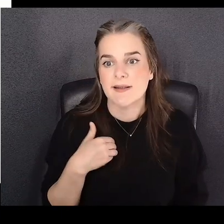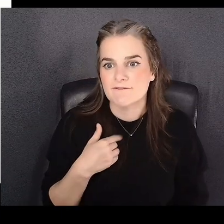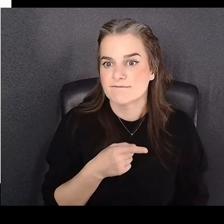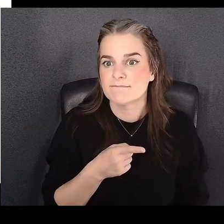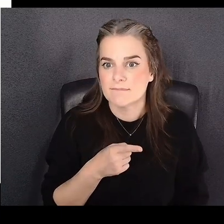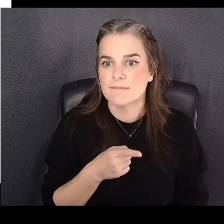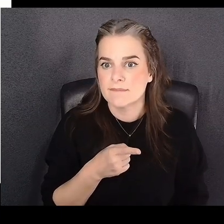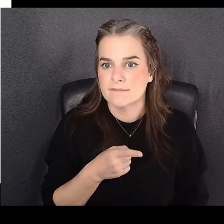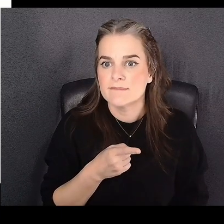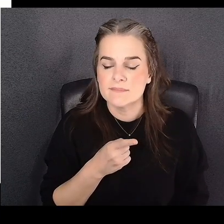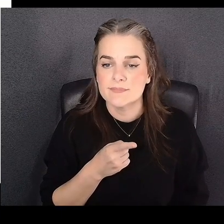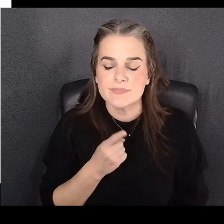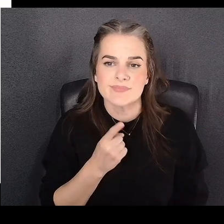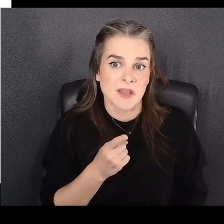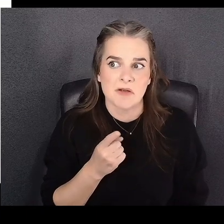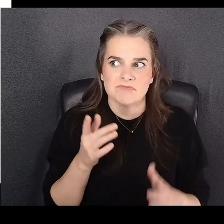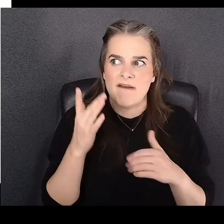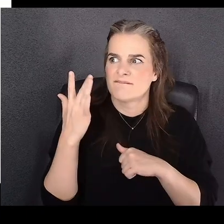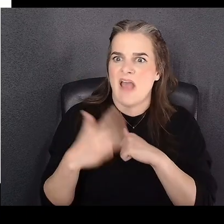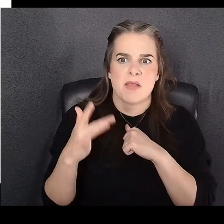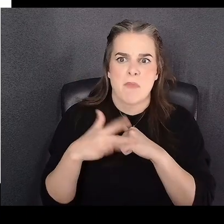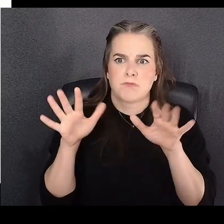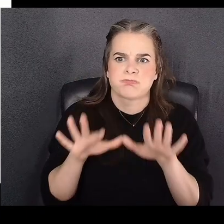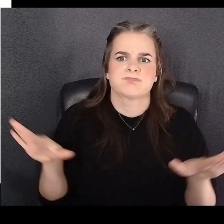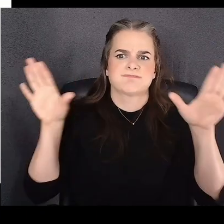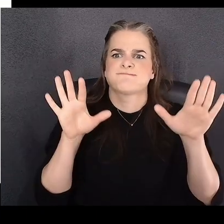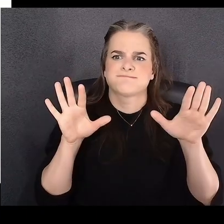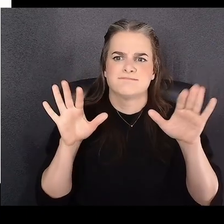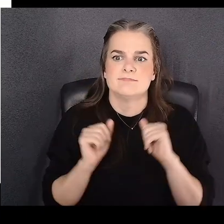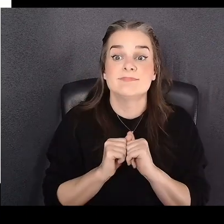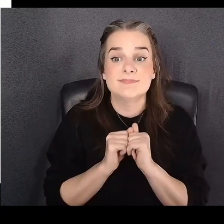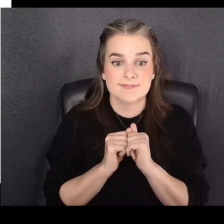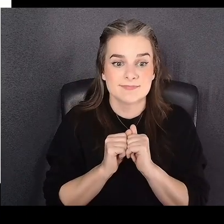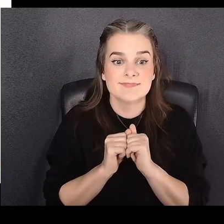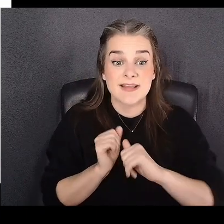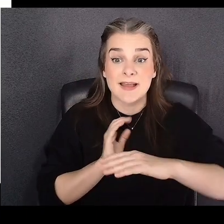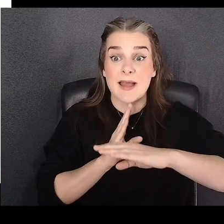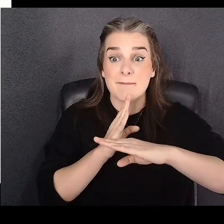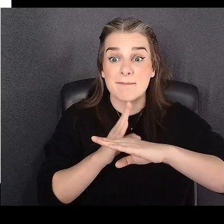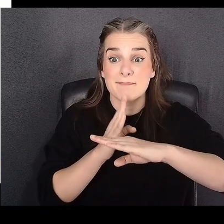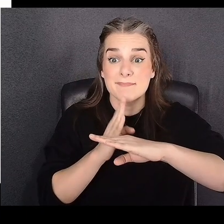But then your mid tech, I always say, it's one step up, that it needs a little bit more.